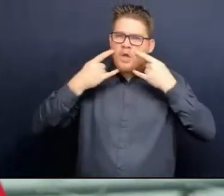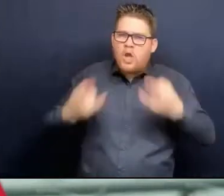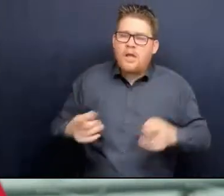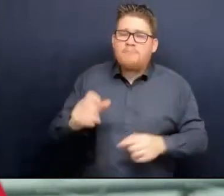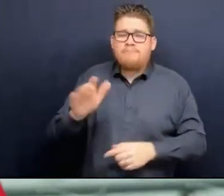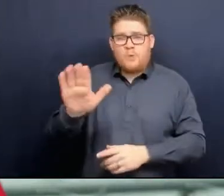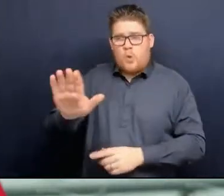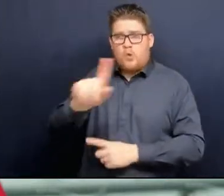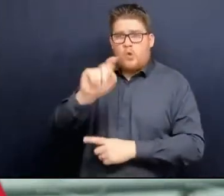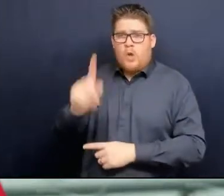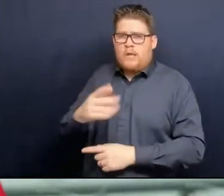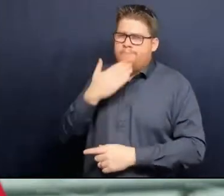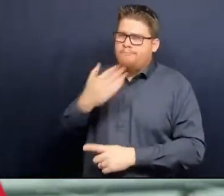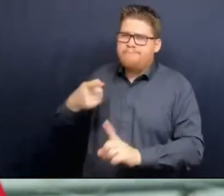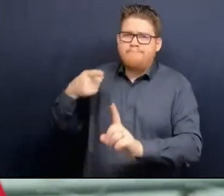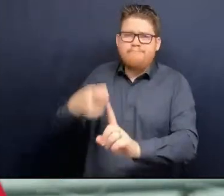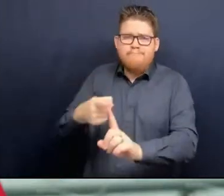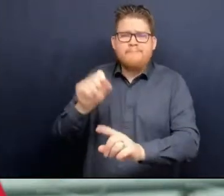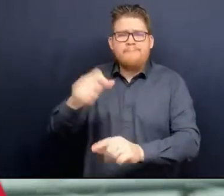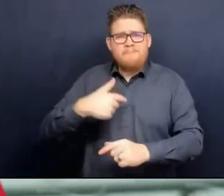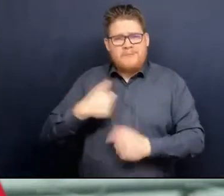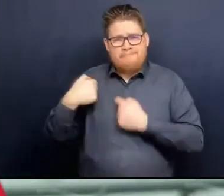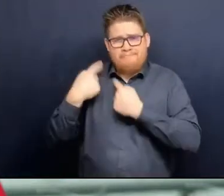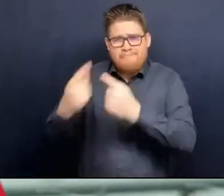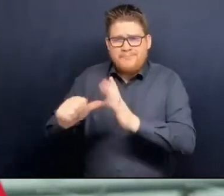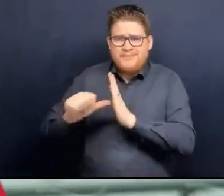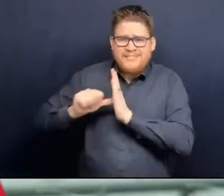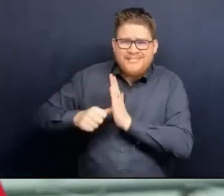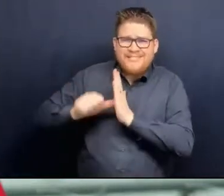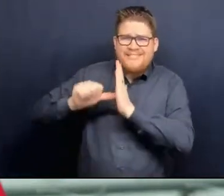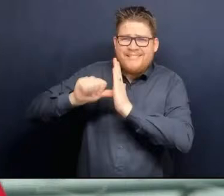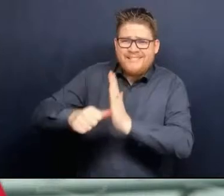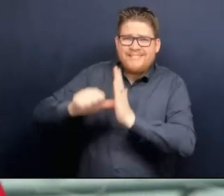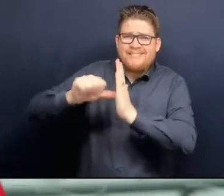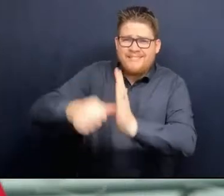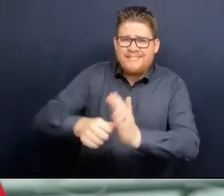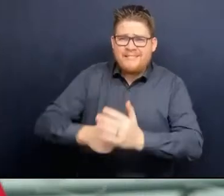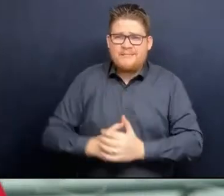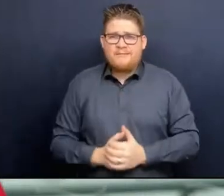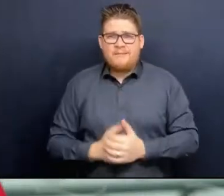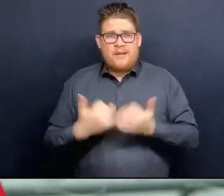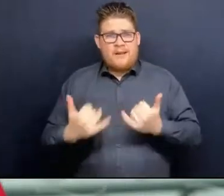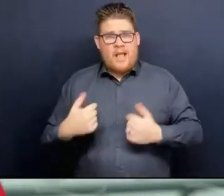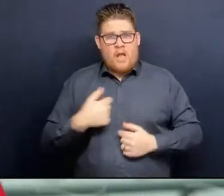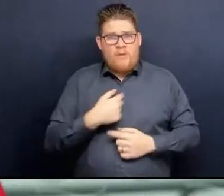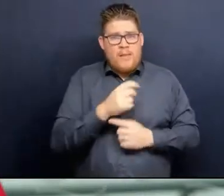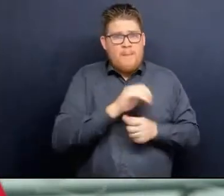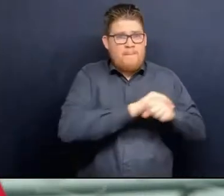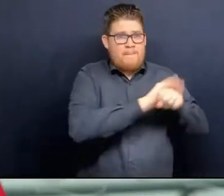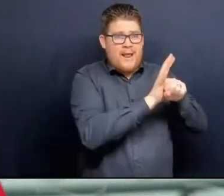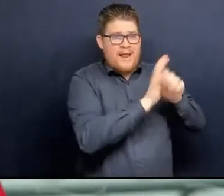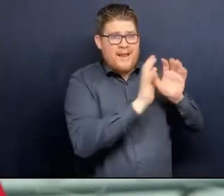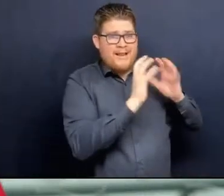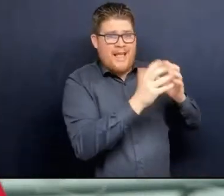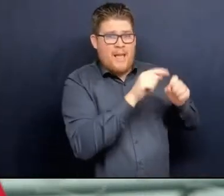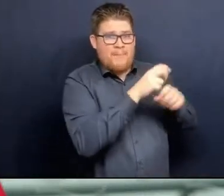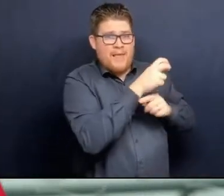really good point. And I tried to say this a number of times. We're moving to a transition where people have to make those